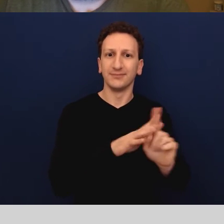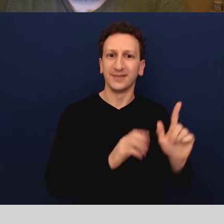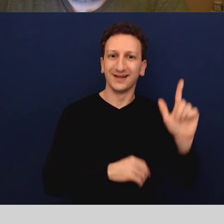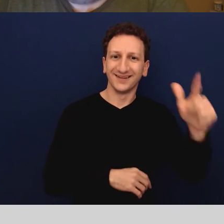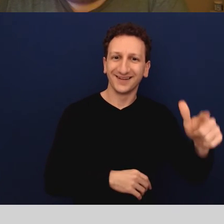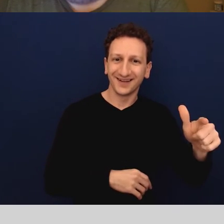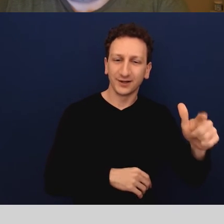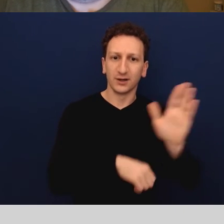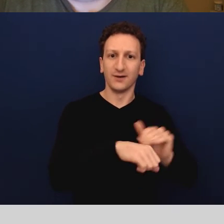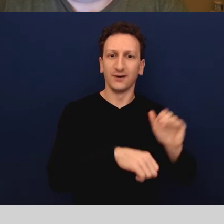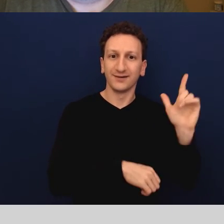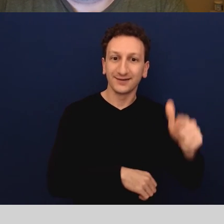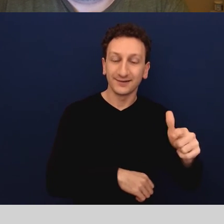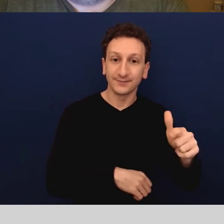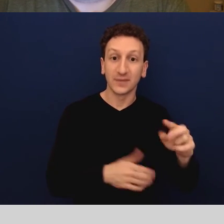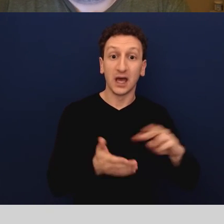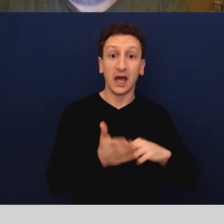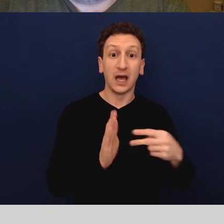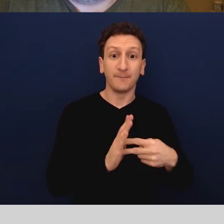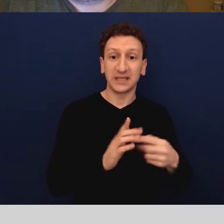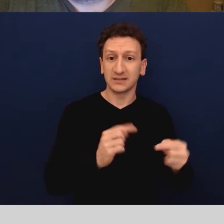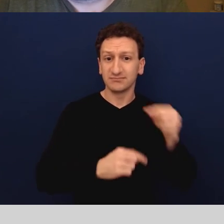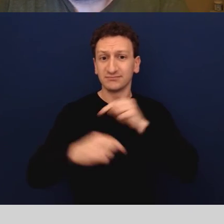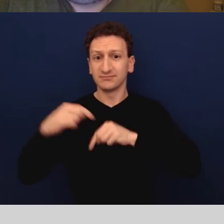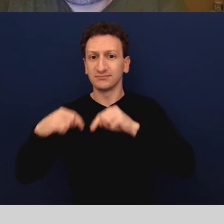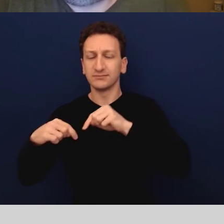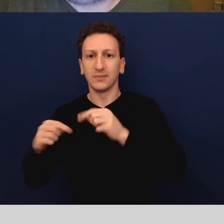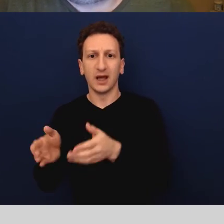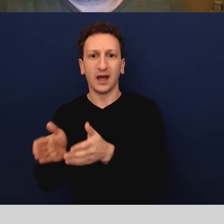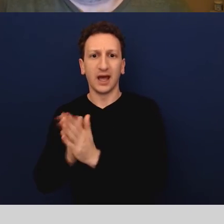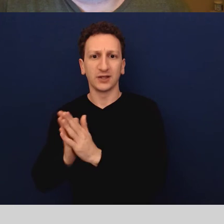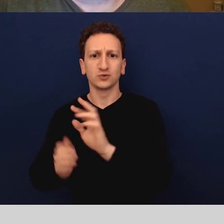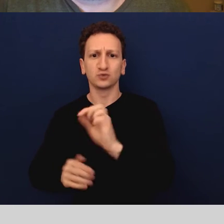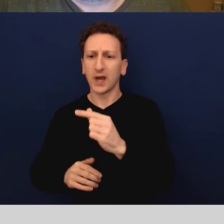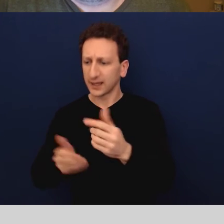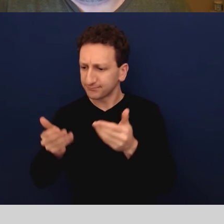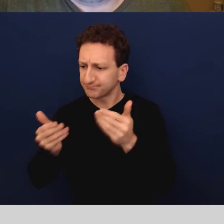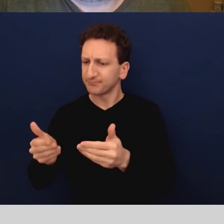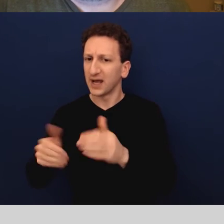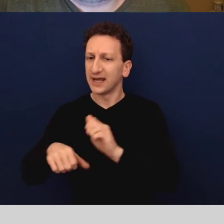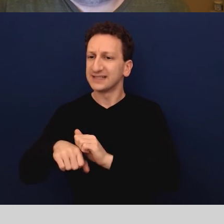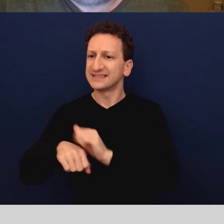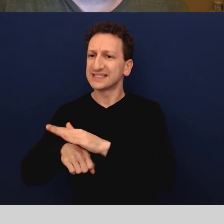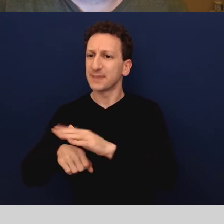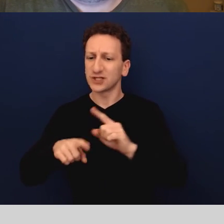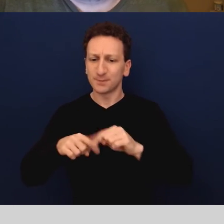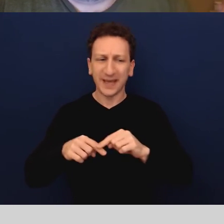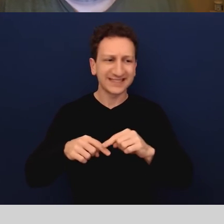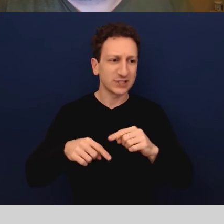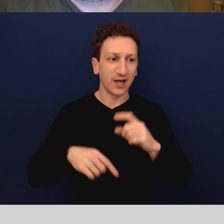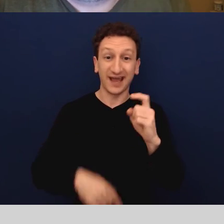And because of that, when we ask reg to dispatch based on X and because we did all the class